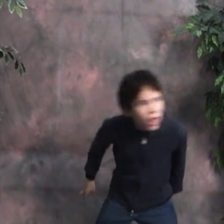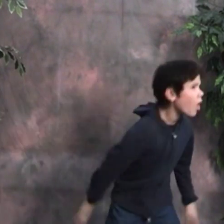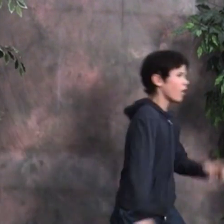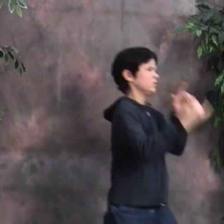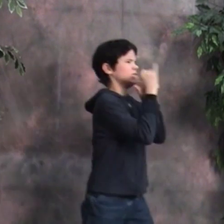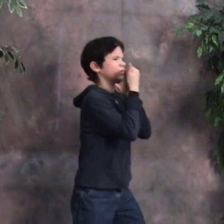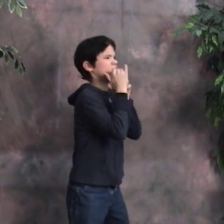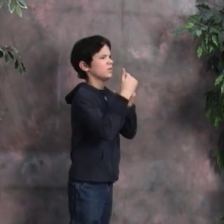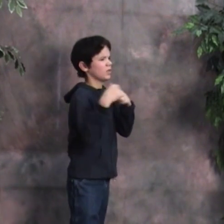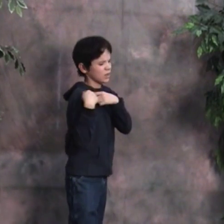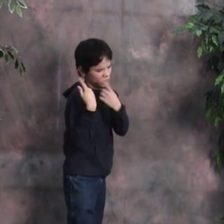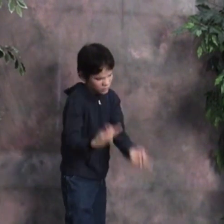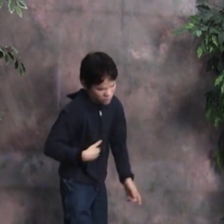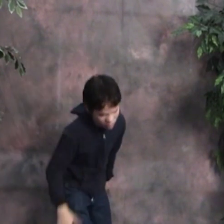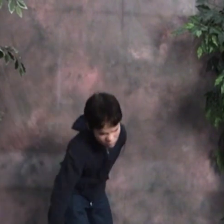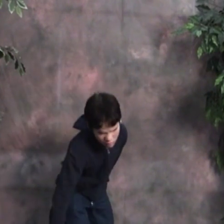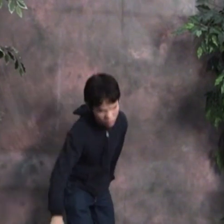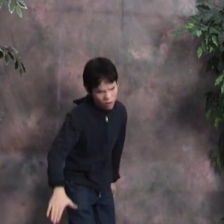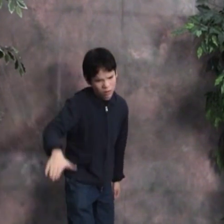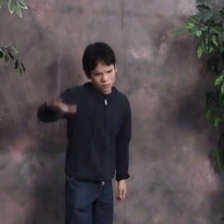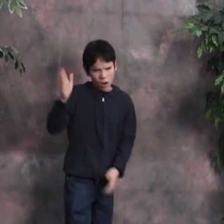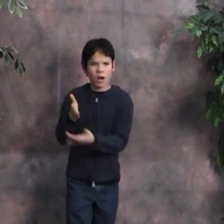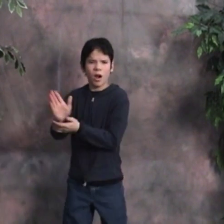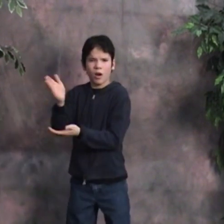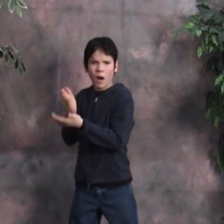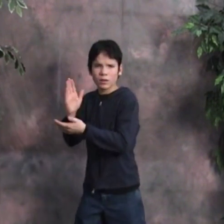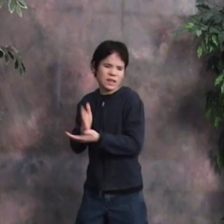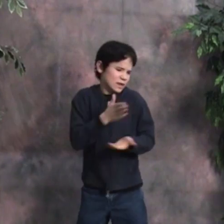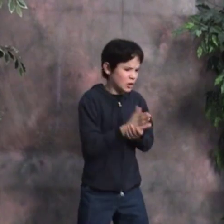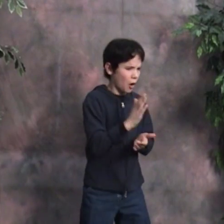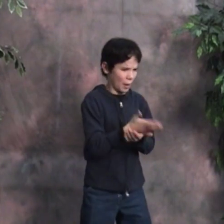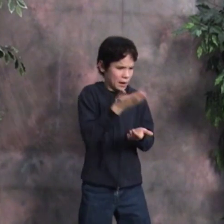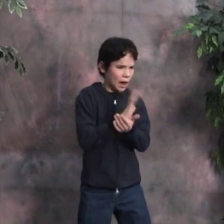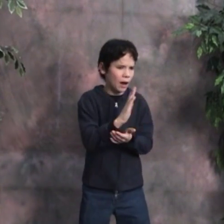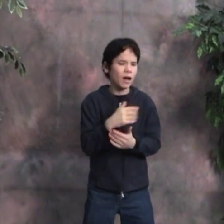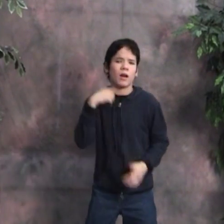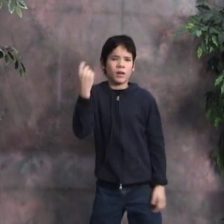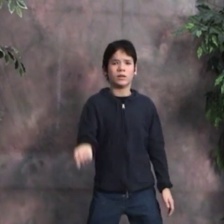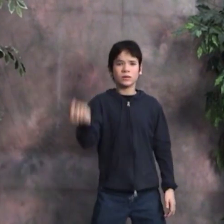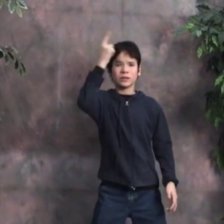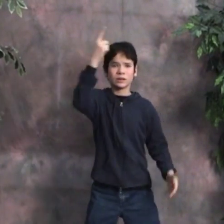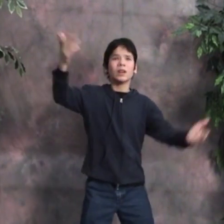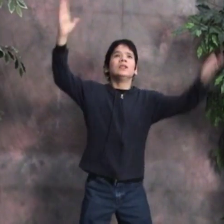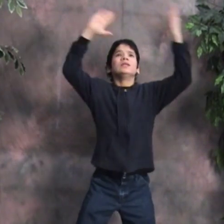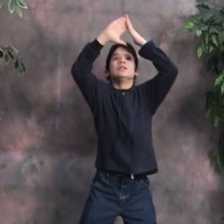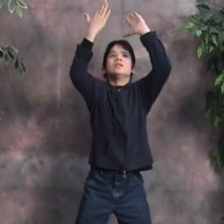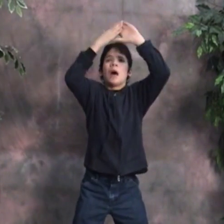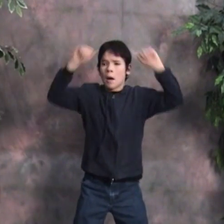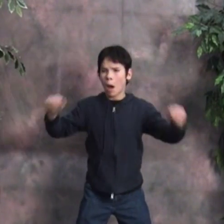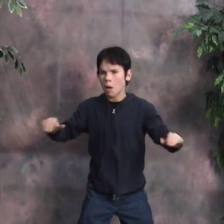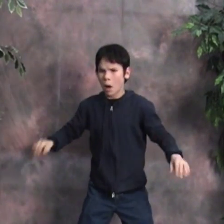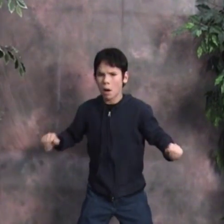I've been kicked around since I was born And now it's all right, it's okay And you may look the other way